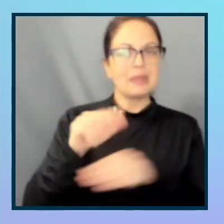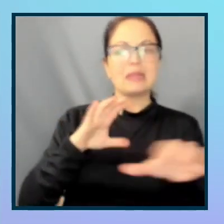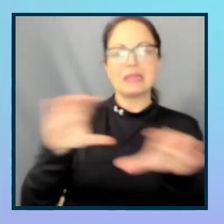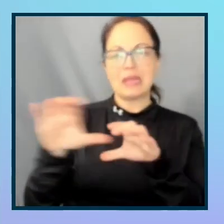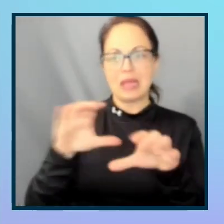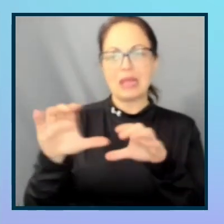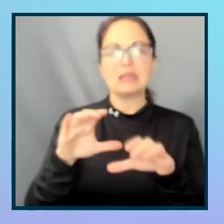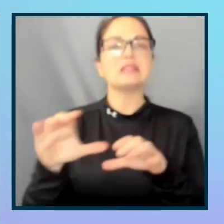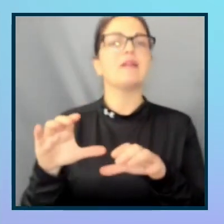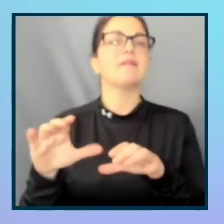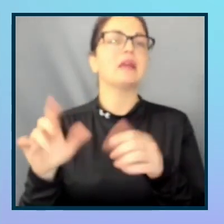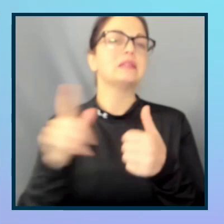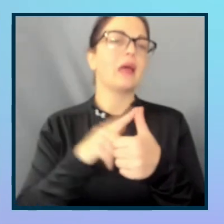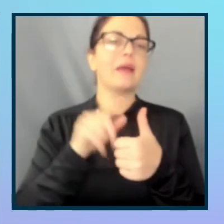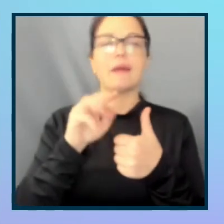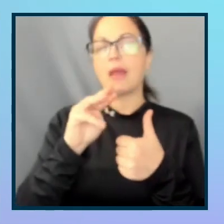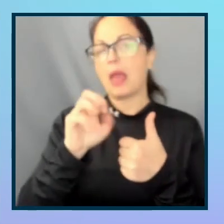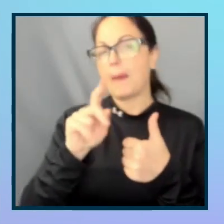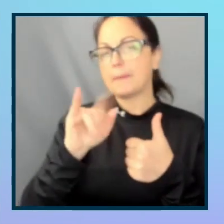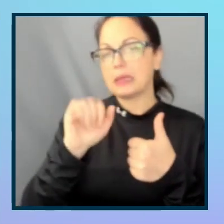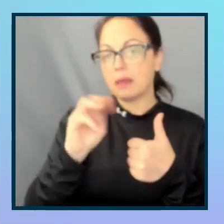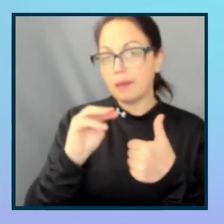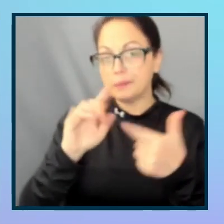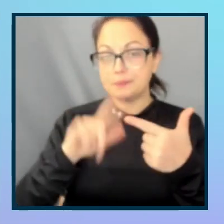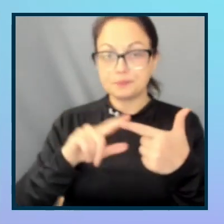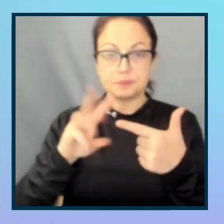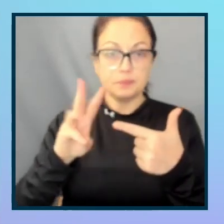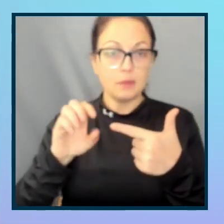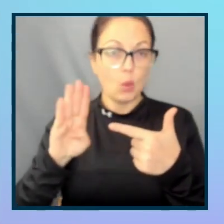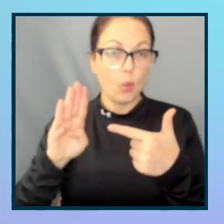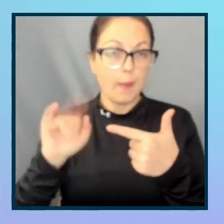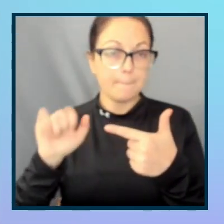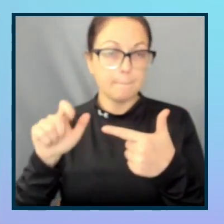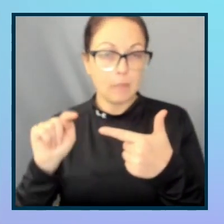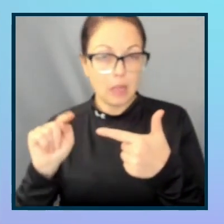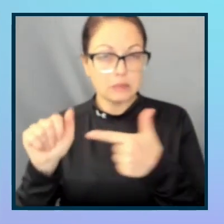on sites like Medium, on web best practices sites.